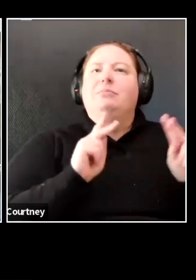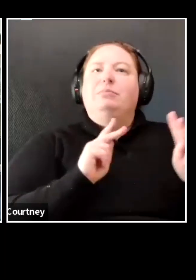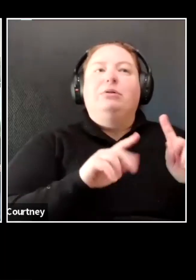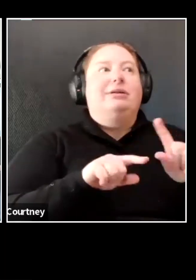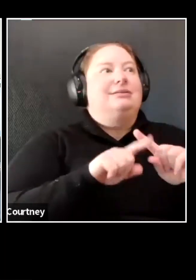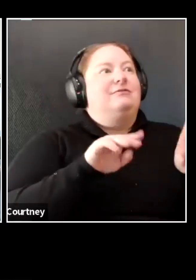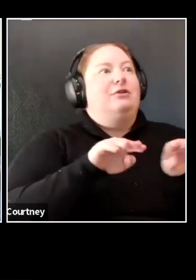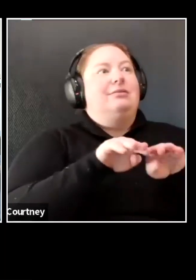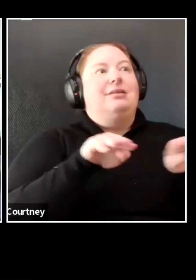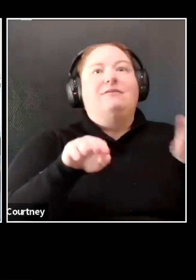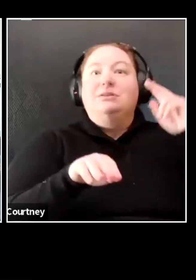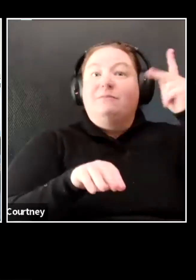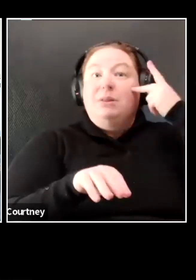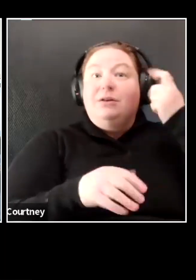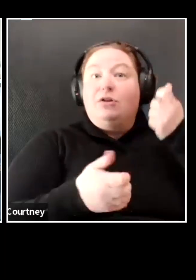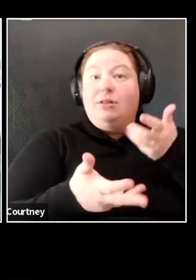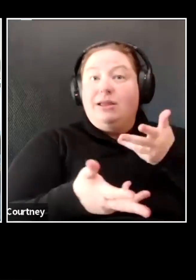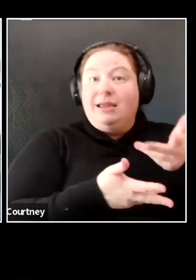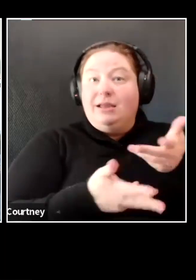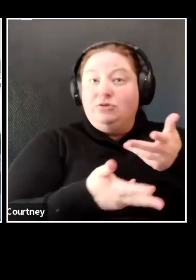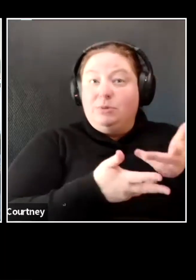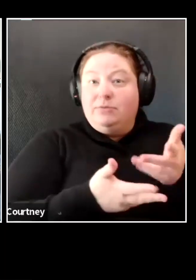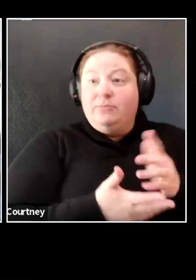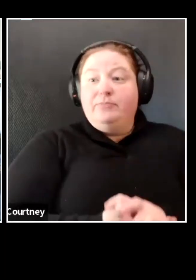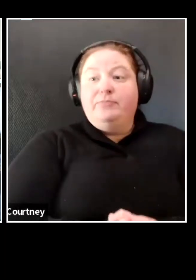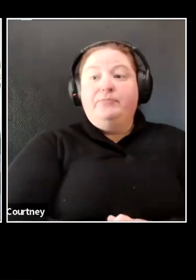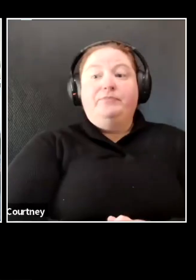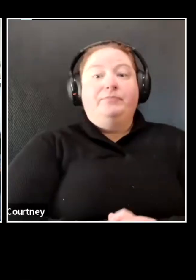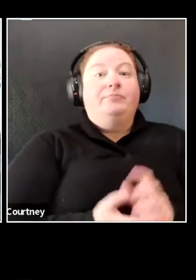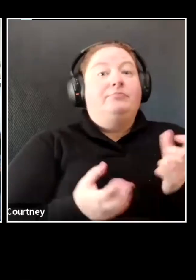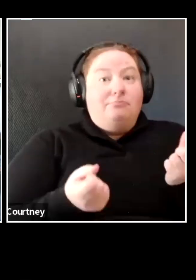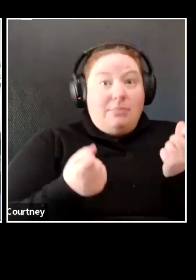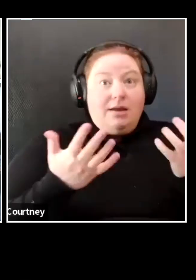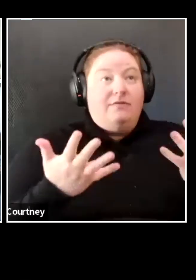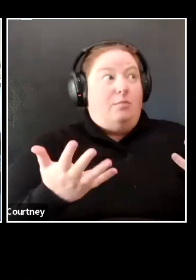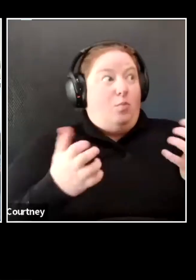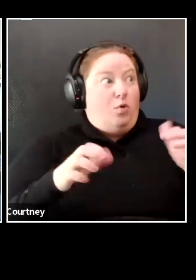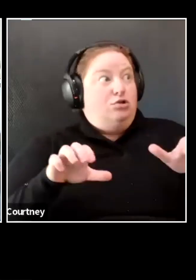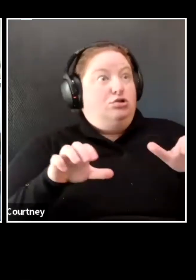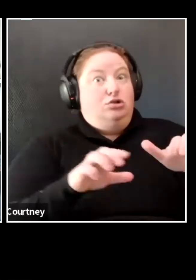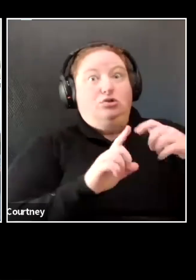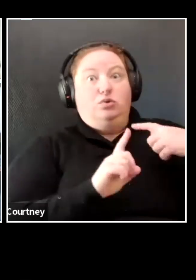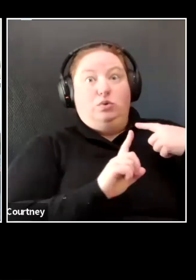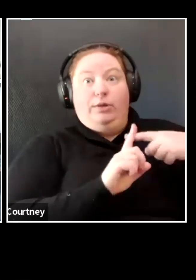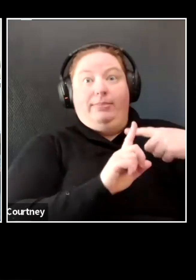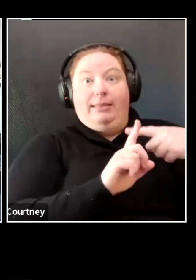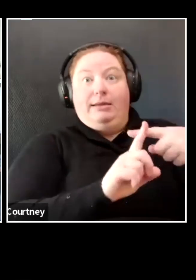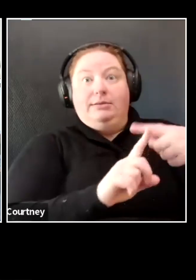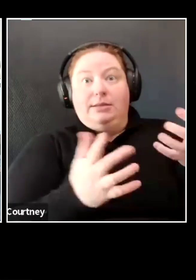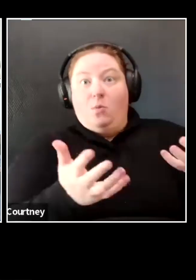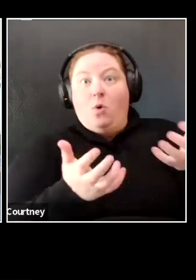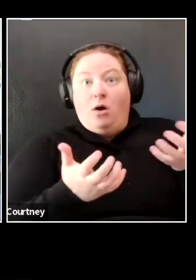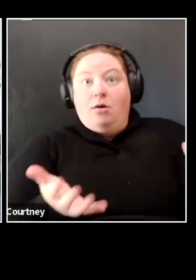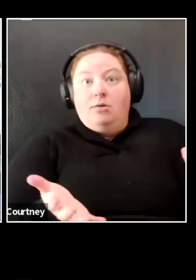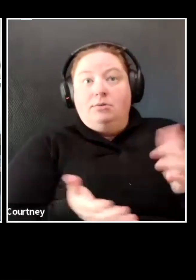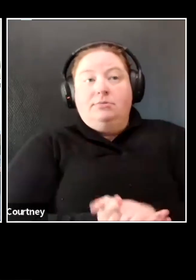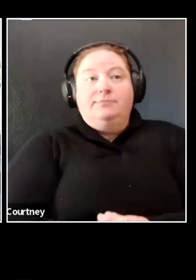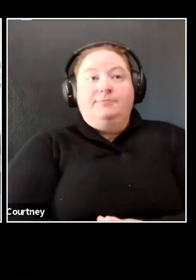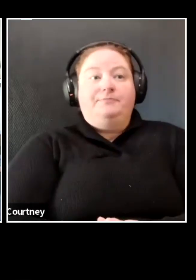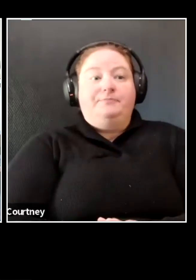and there like many of them want to do good things right and there you know um so I do think there's